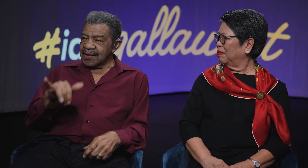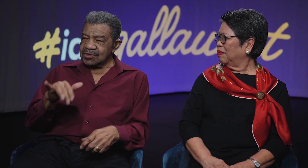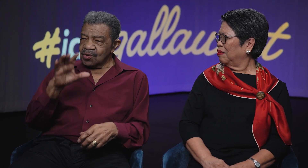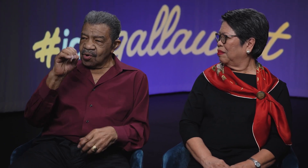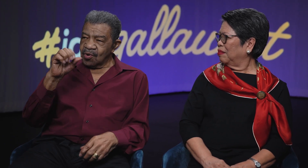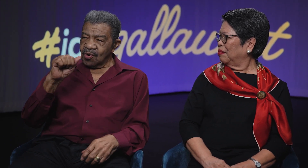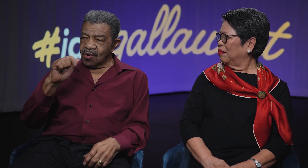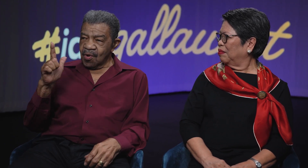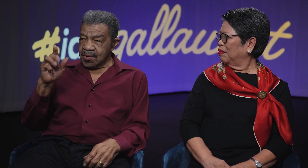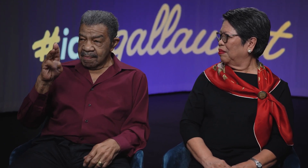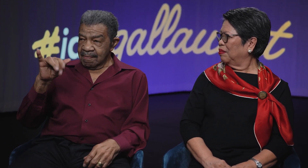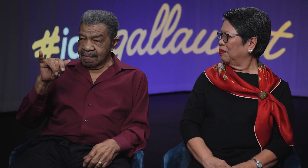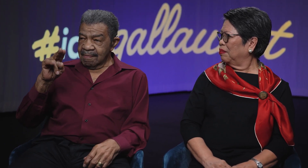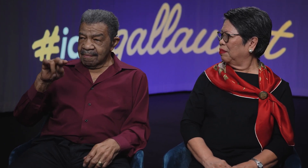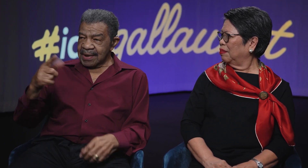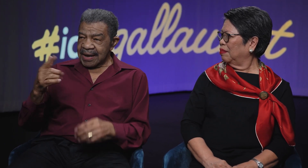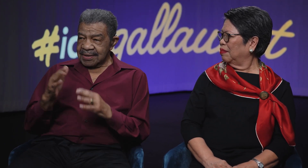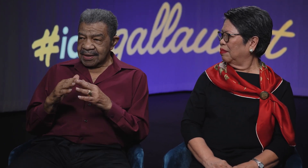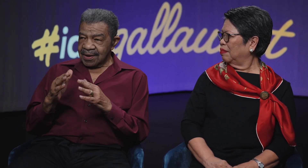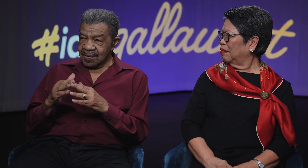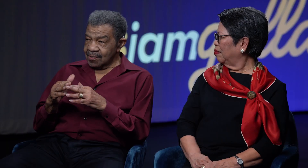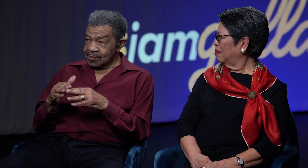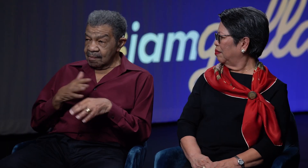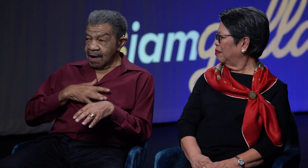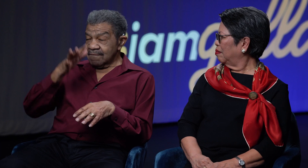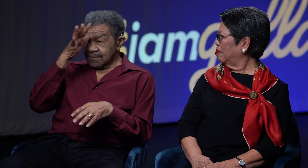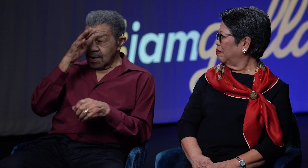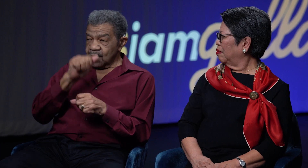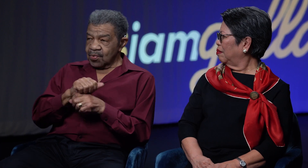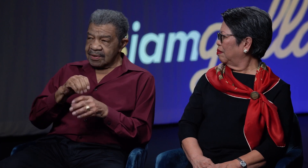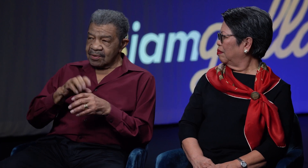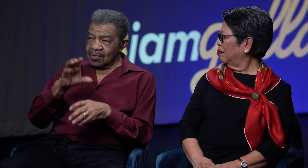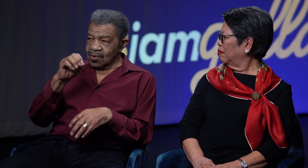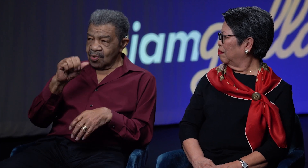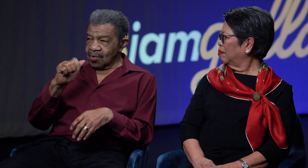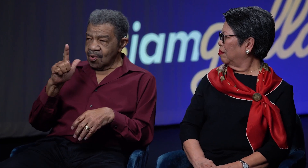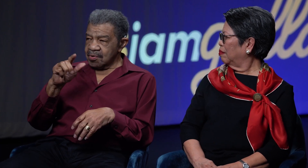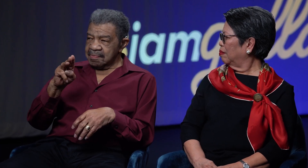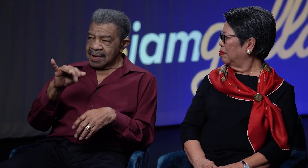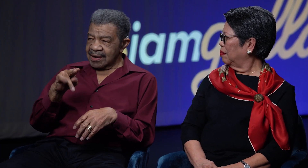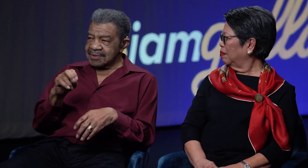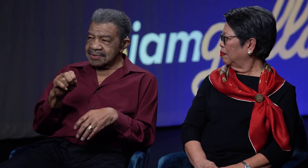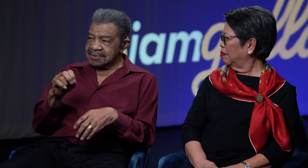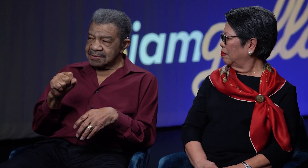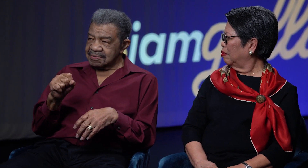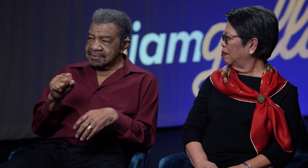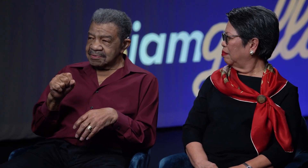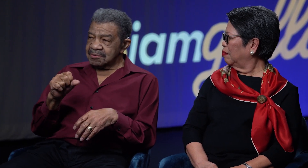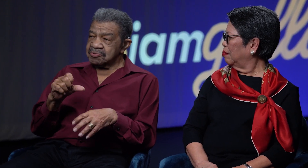it's a coal mining town. My father worked in the coal mines.